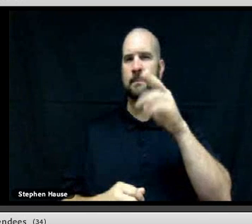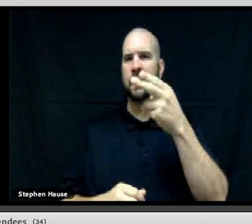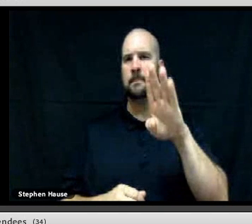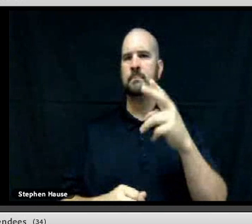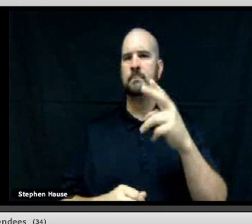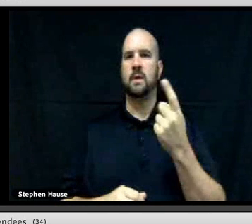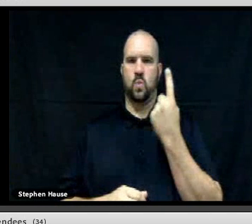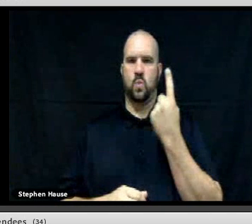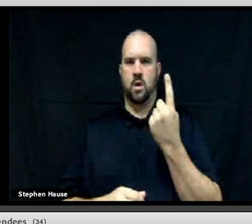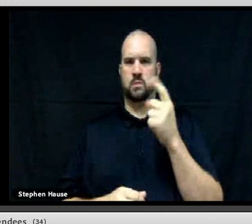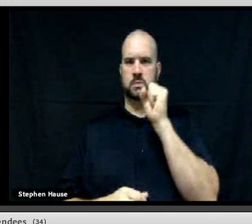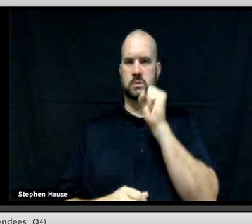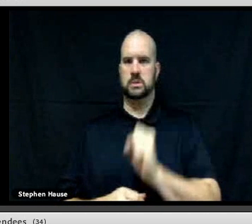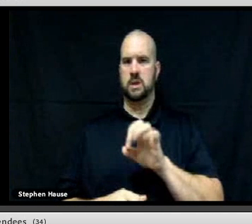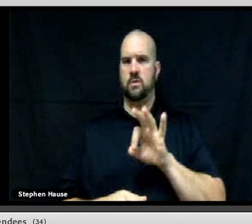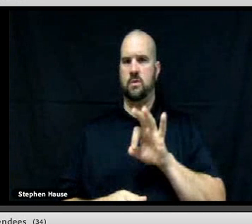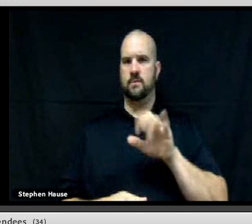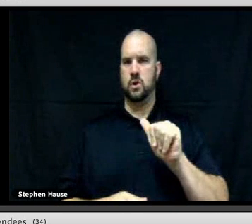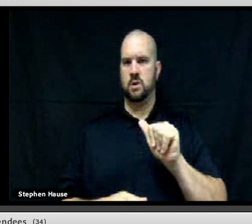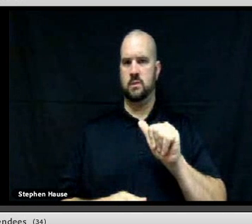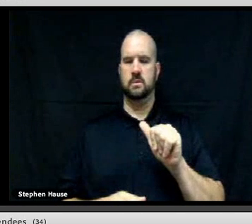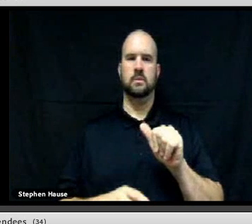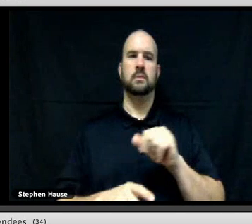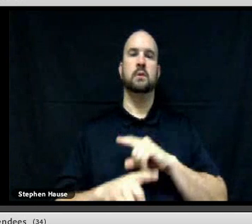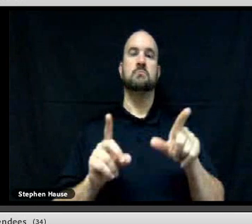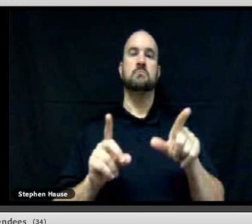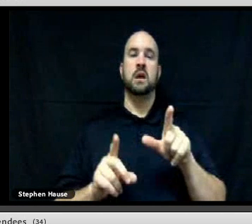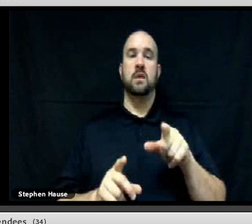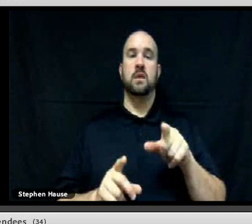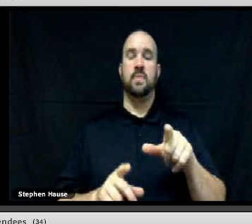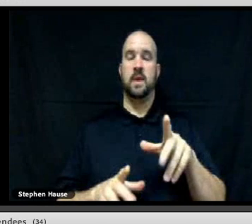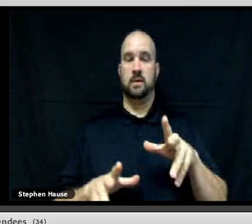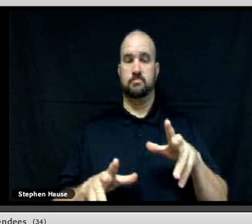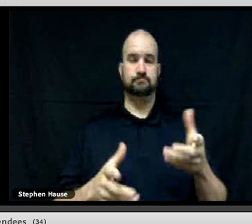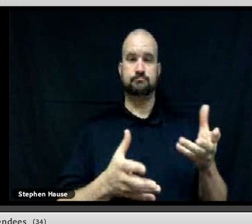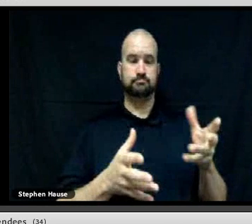Um, but they take, uh, content from different contributors,